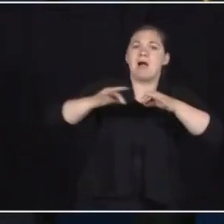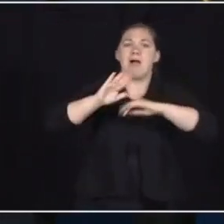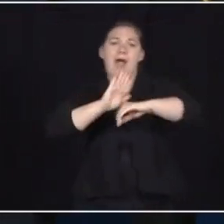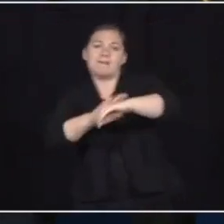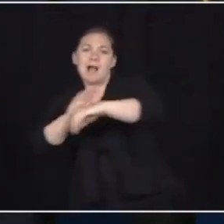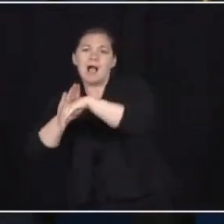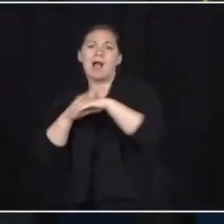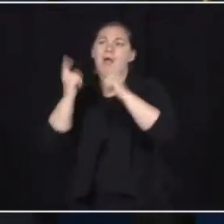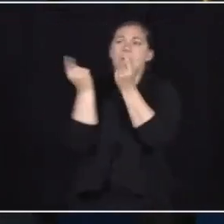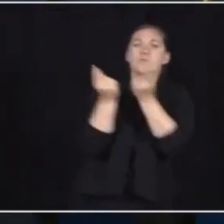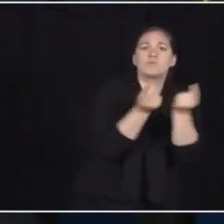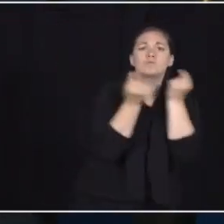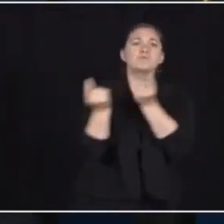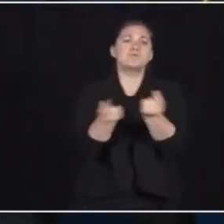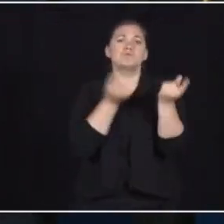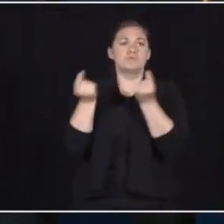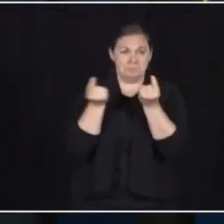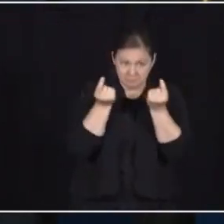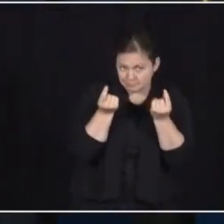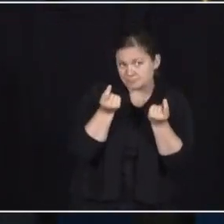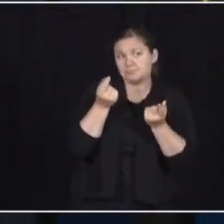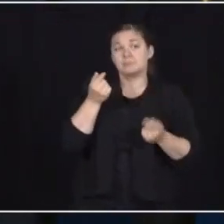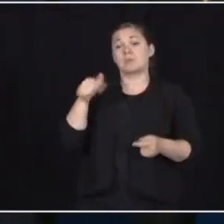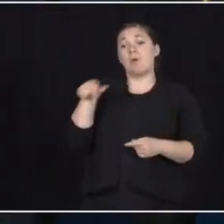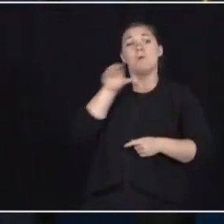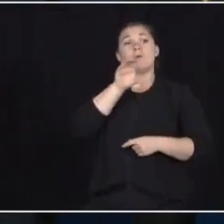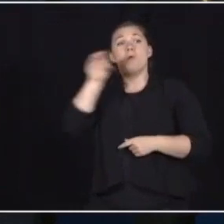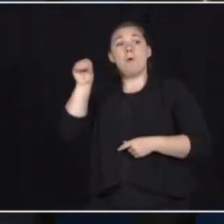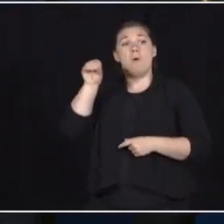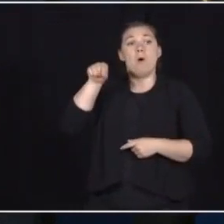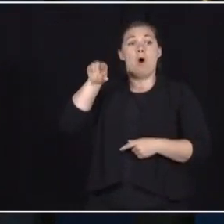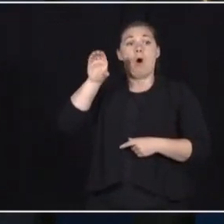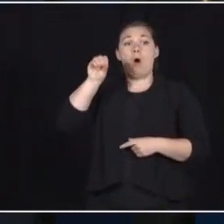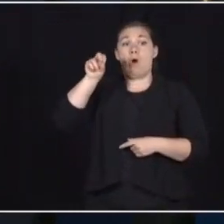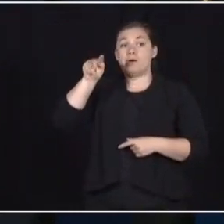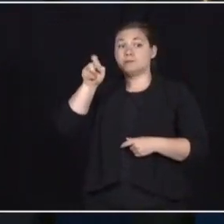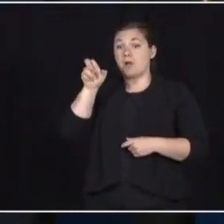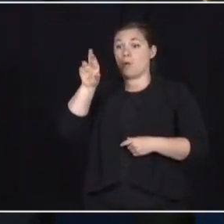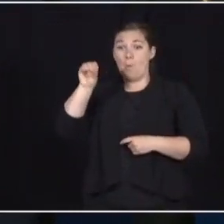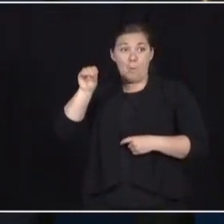I encourage employers to go to covert Ontario.ca,/covert access